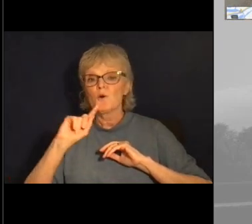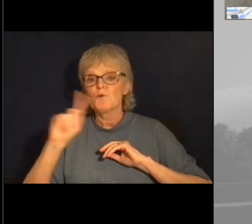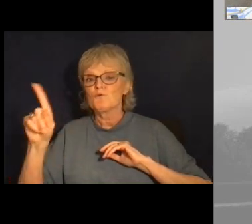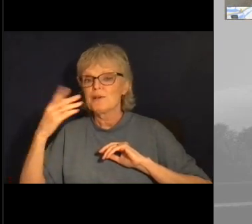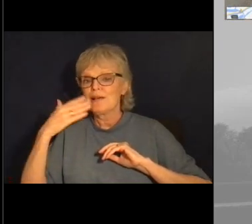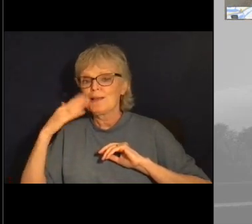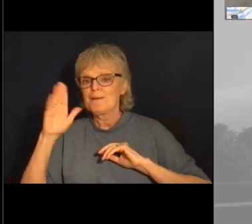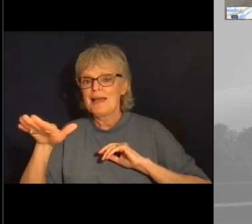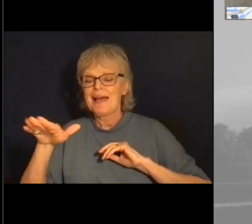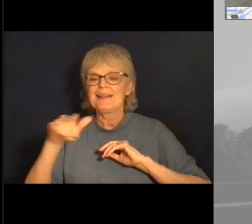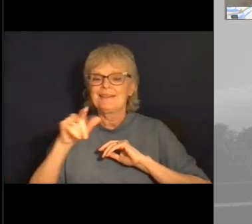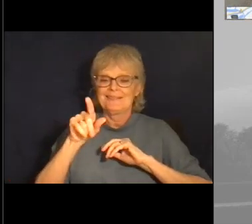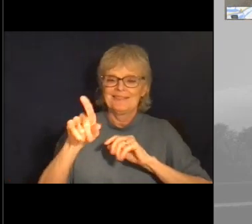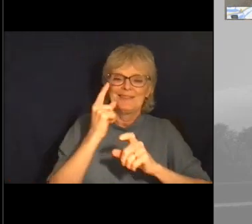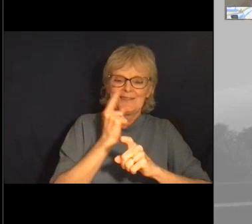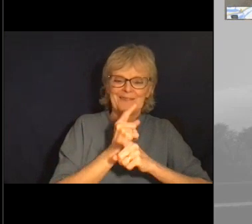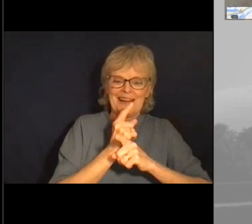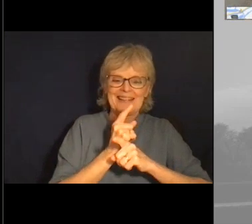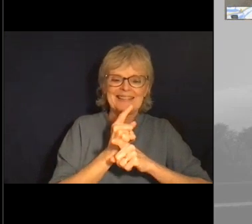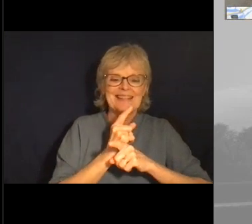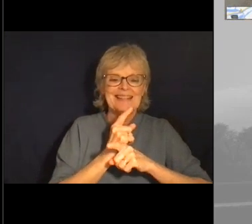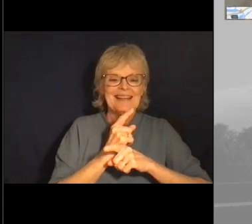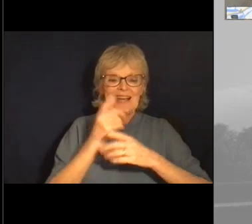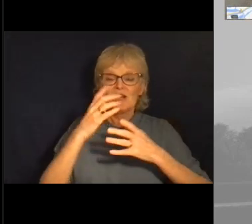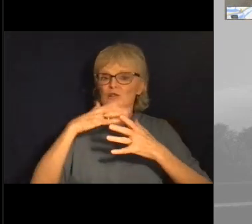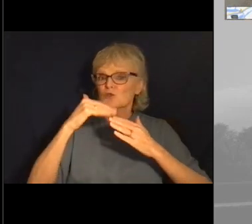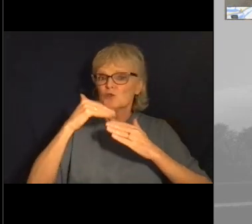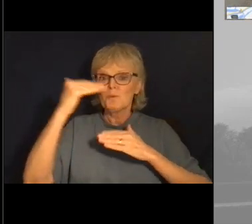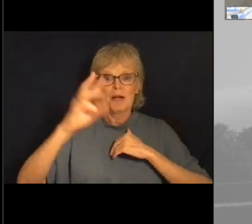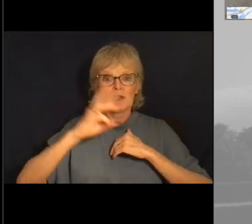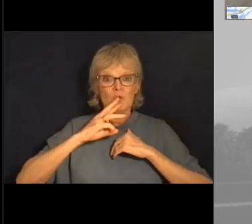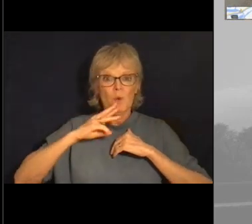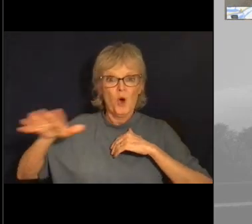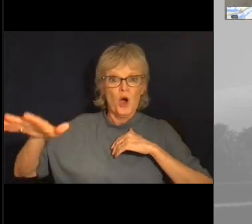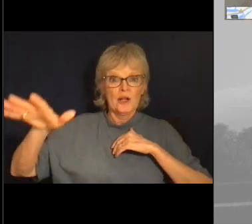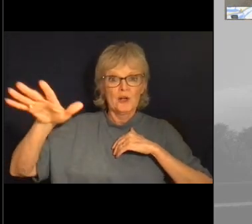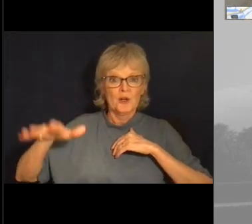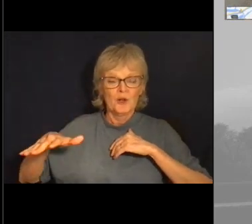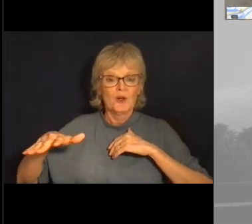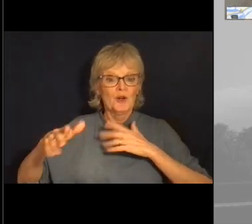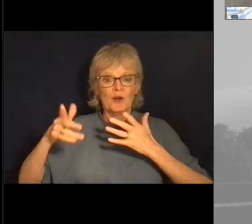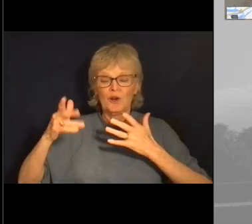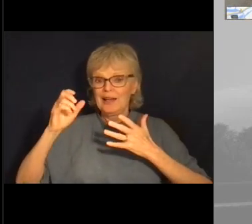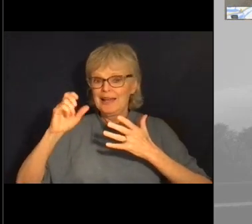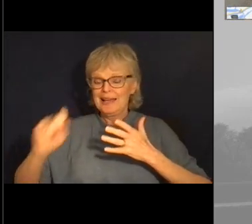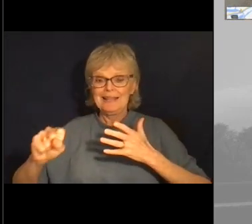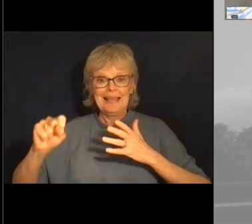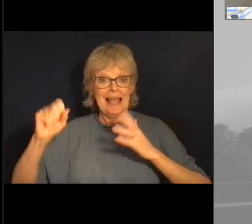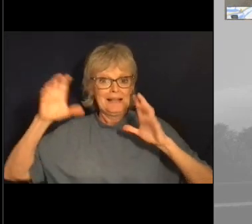That would be right, you know? 'Cause that's a lot of water already nearby. And when you add more to it, that roadway can flood really, really easily.